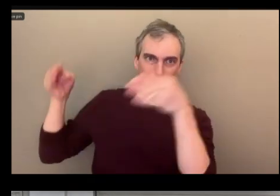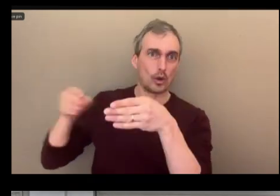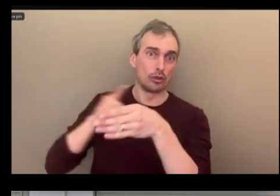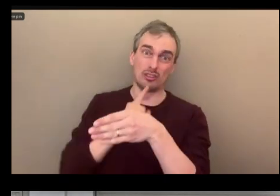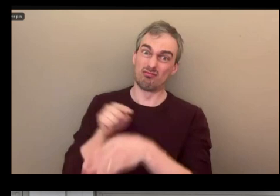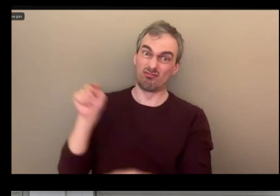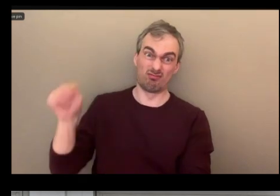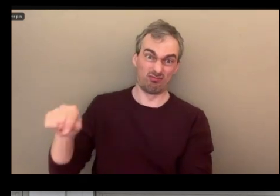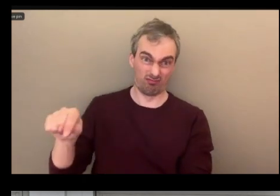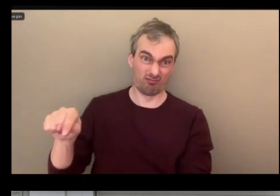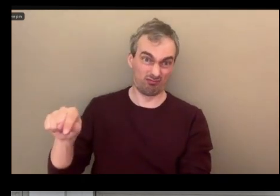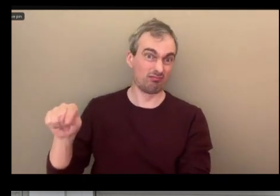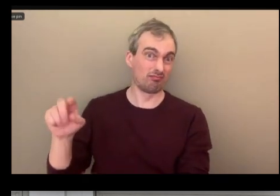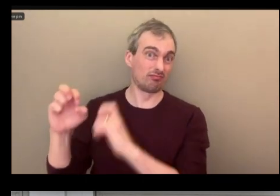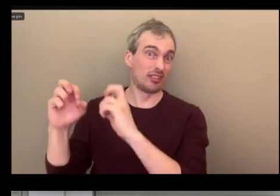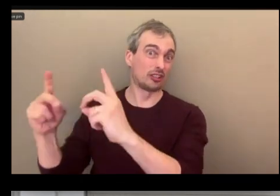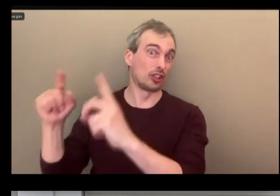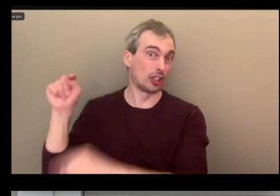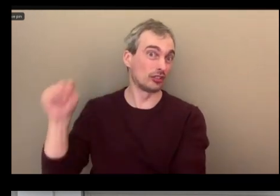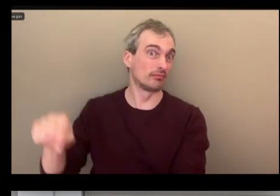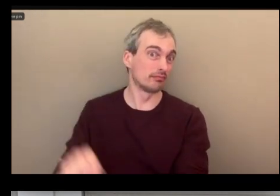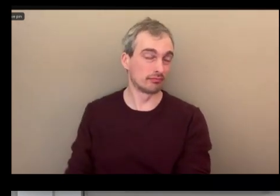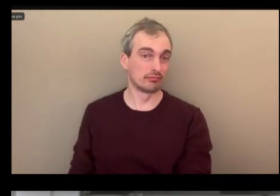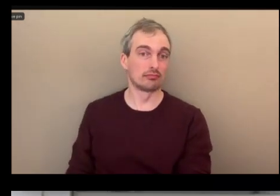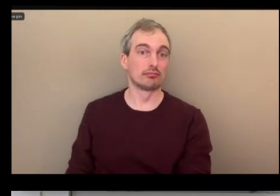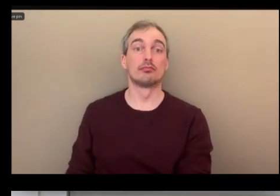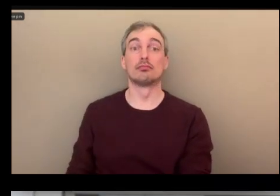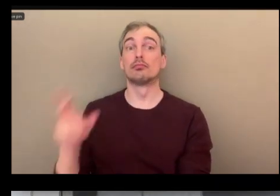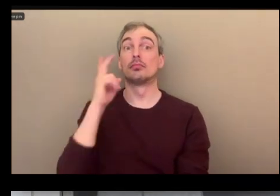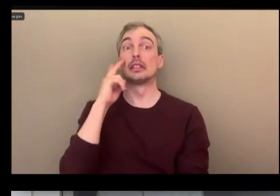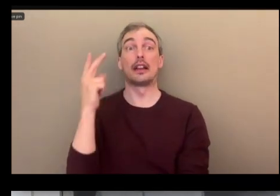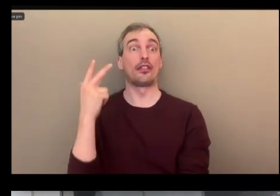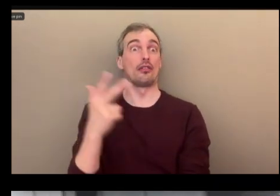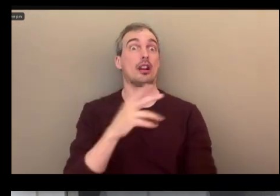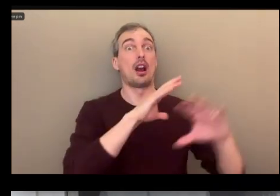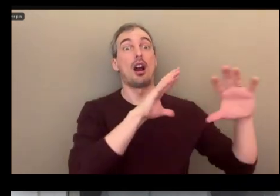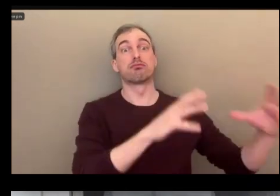these three focus areas are really the same three focus areas for our overall accessibility program.